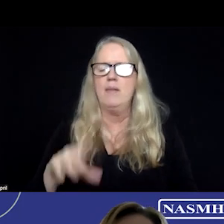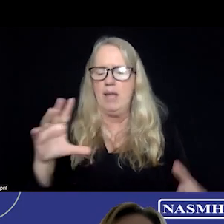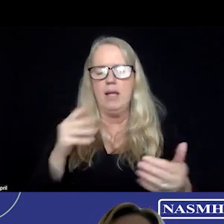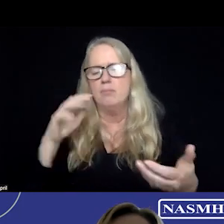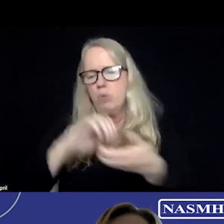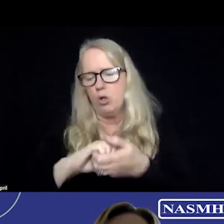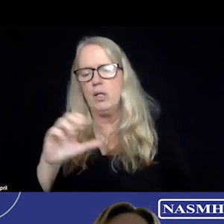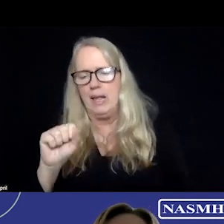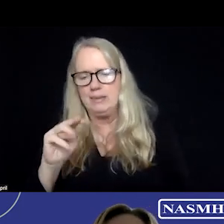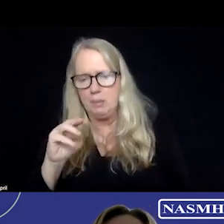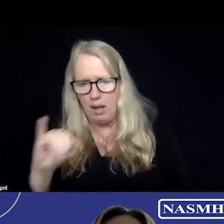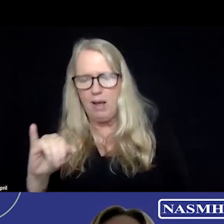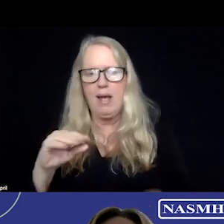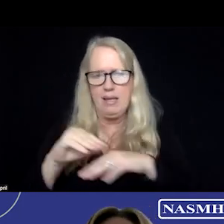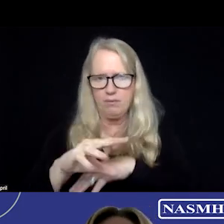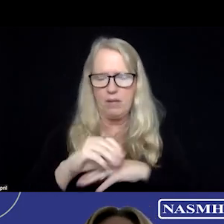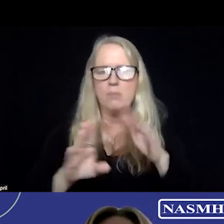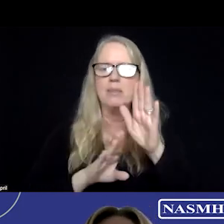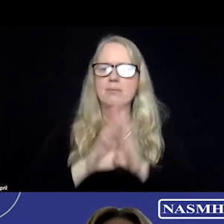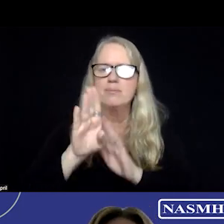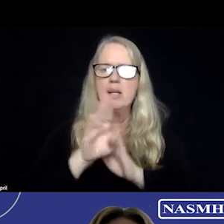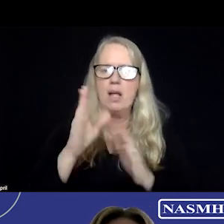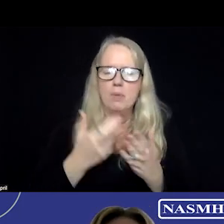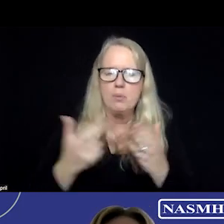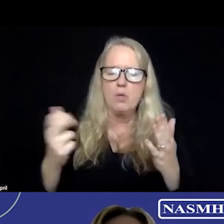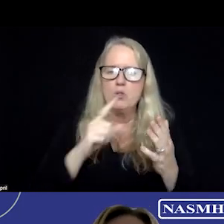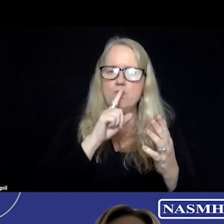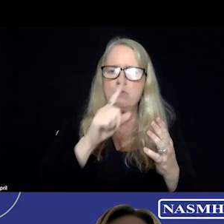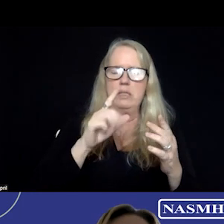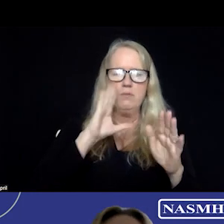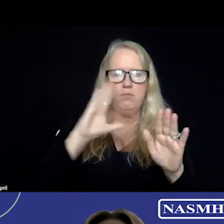NASMHPD AND NRI PARTNERS WITH SMI IN DEVELOPING A RESOURCE ON